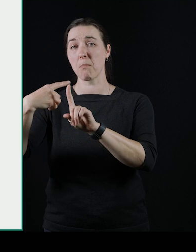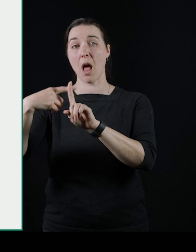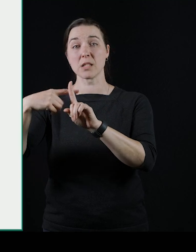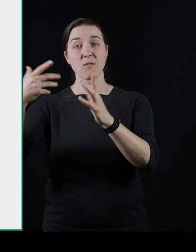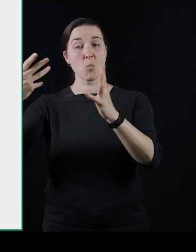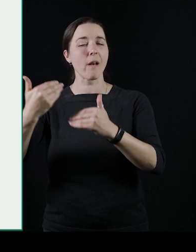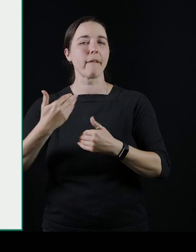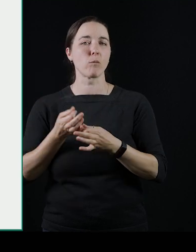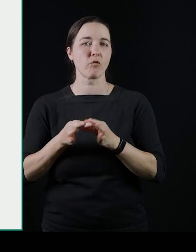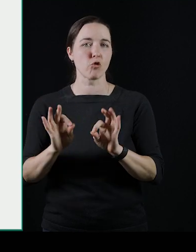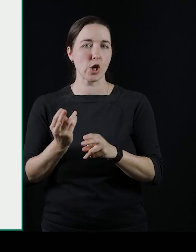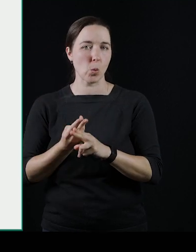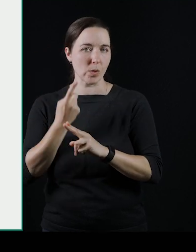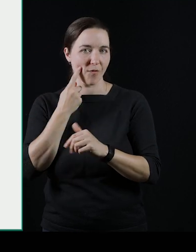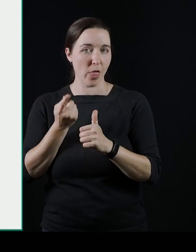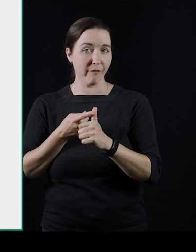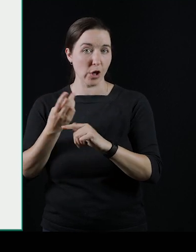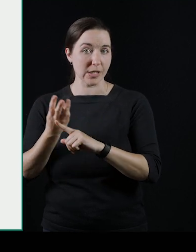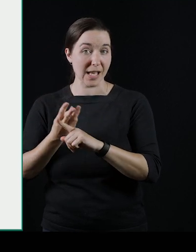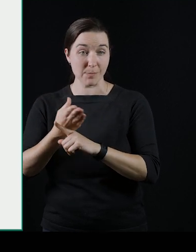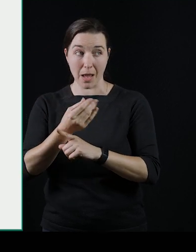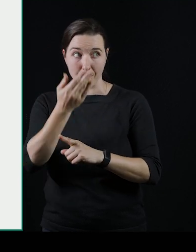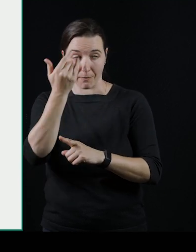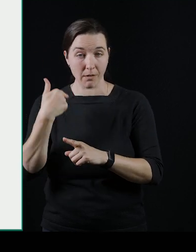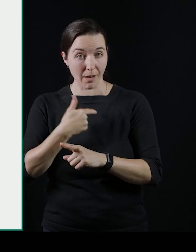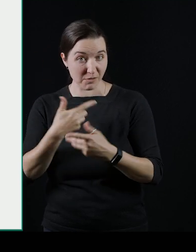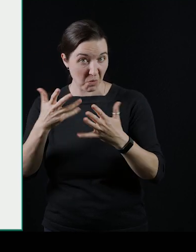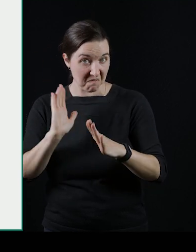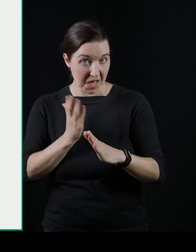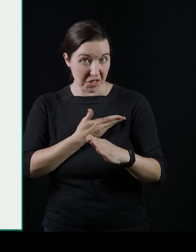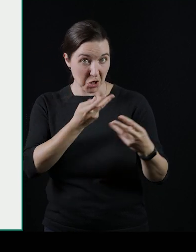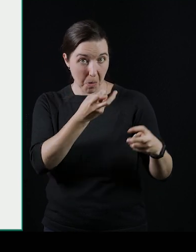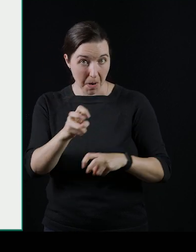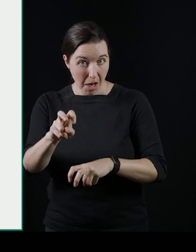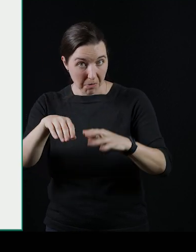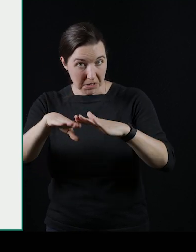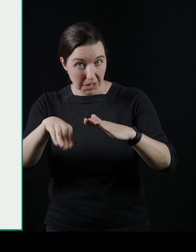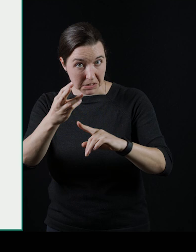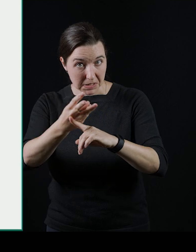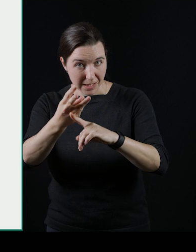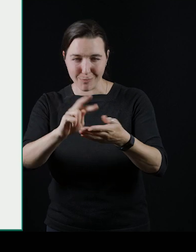it was free to use for the first six months. And since we finished our migration within six months